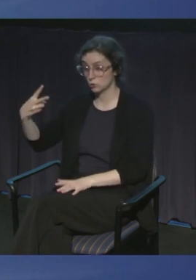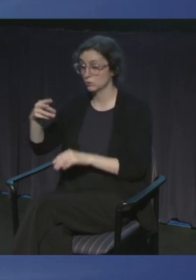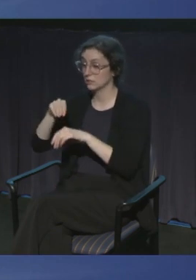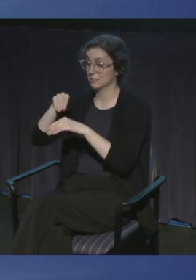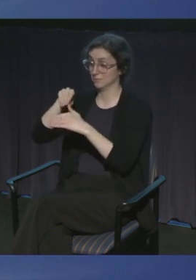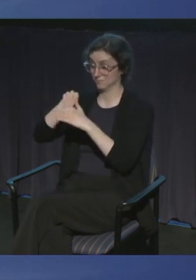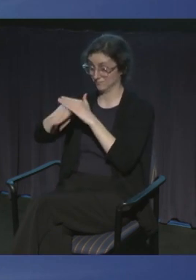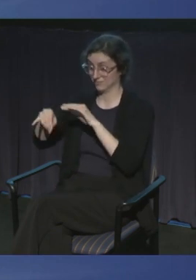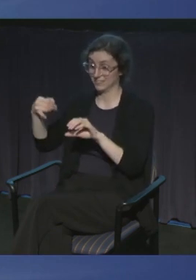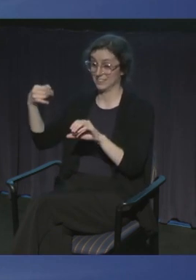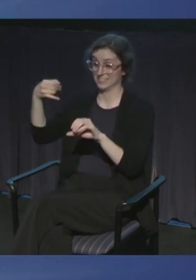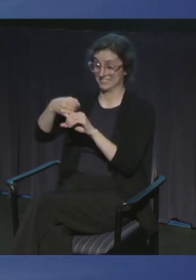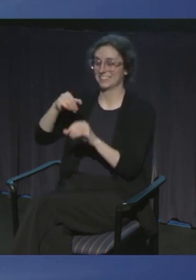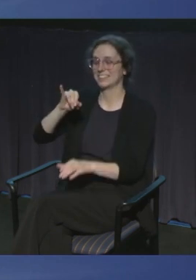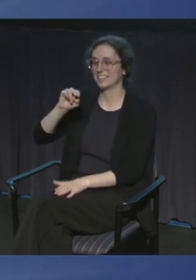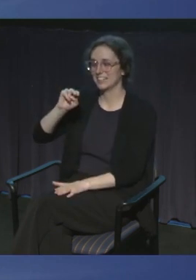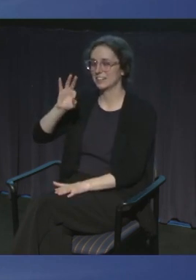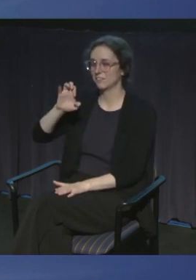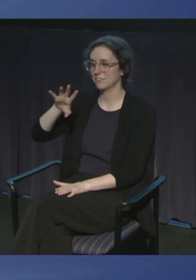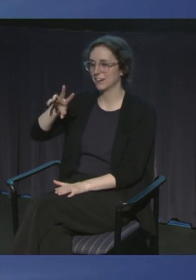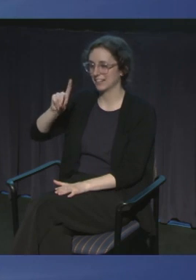SO SARS-COV2 WHEN THE